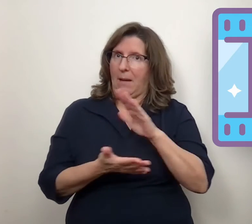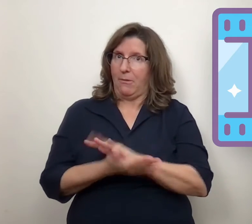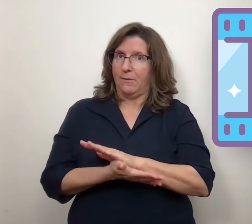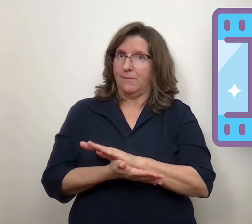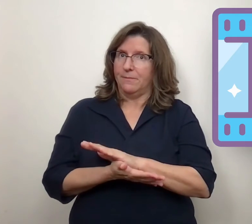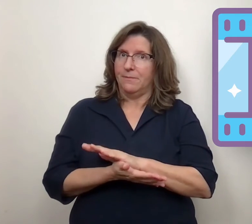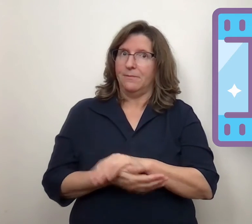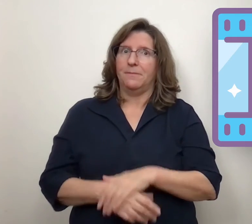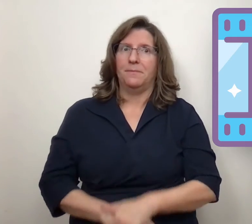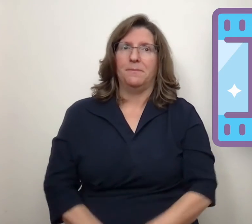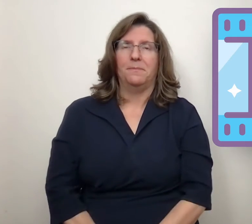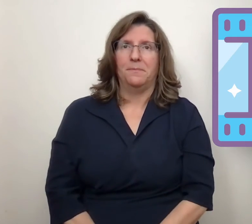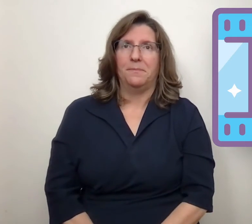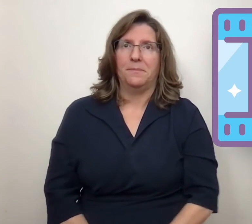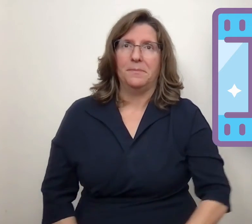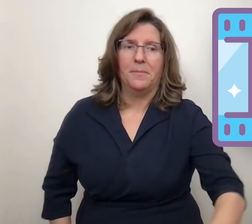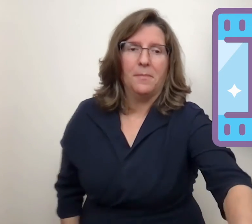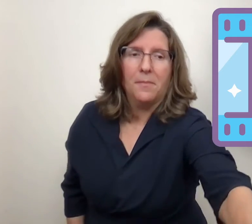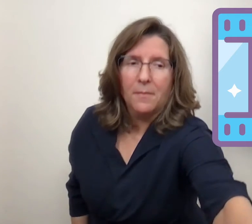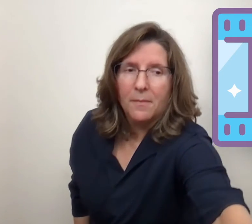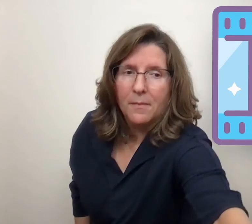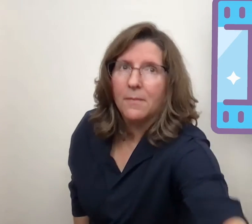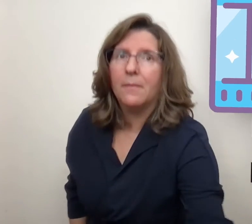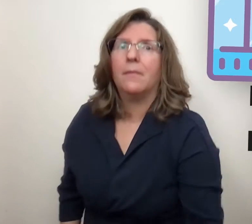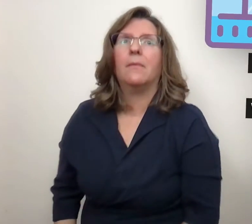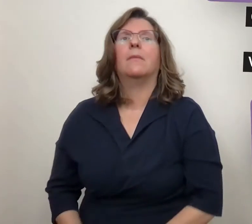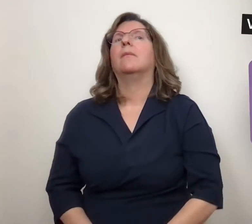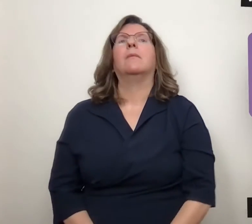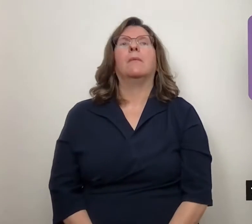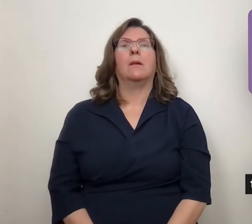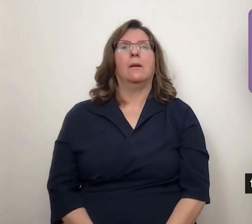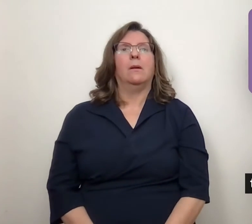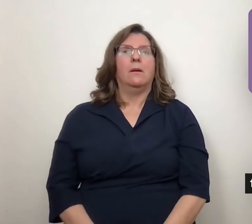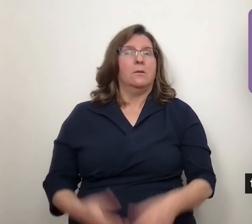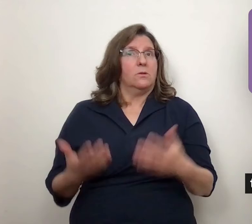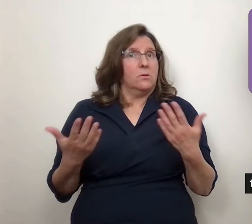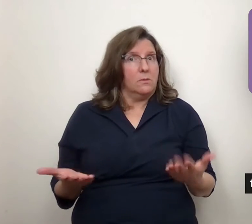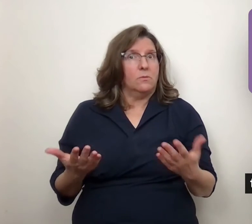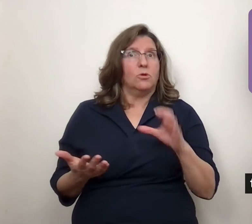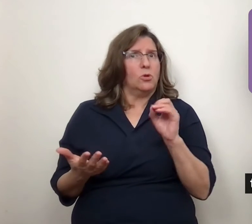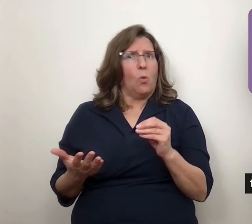Navigation is particularly important in the deaf aesthetics framework.